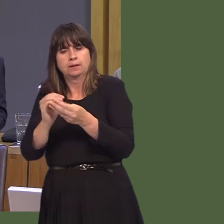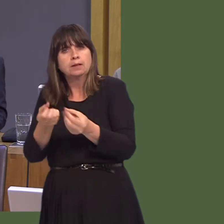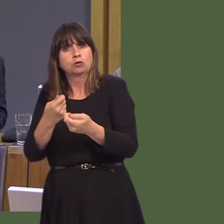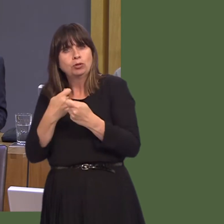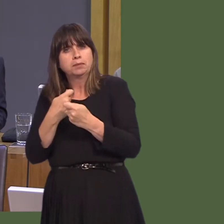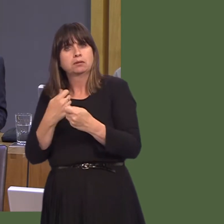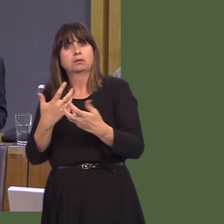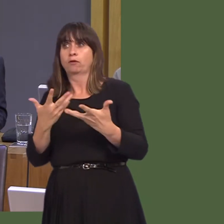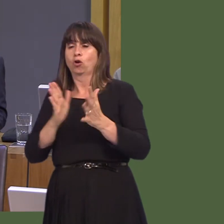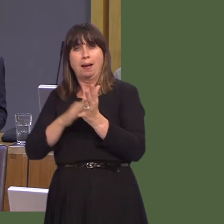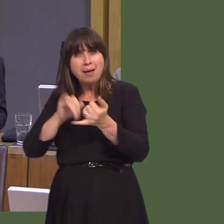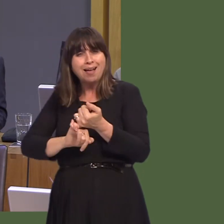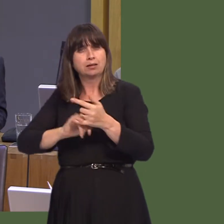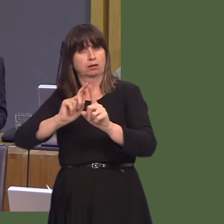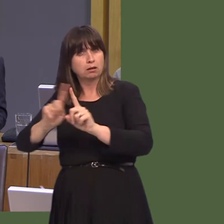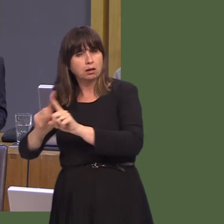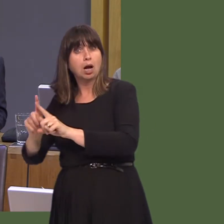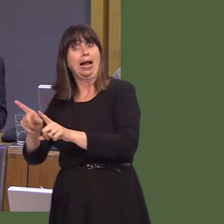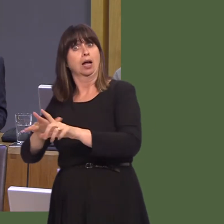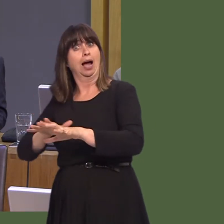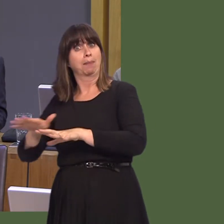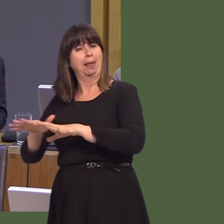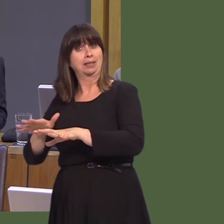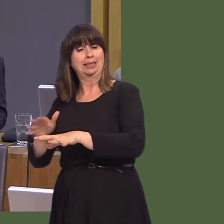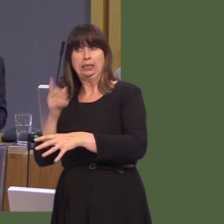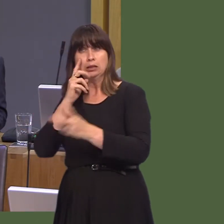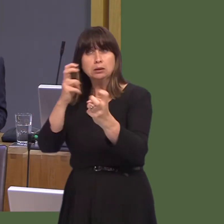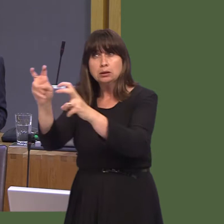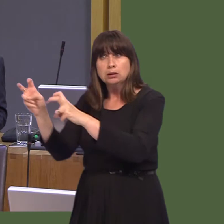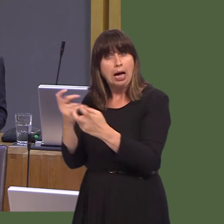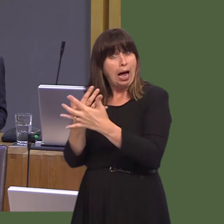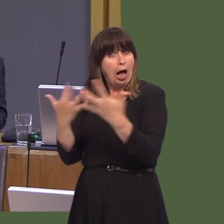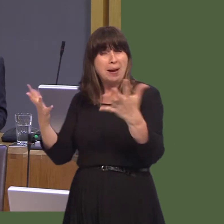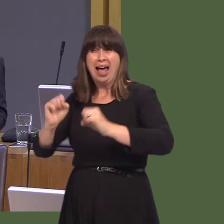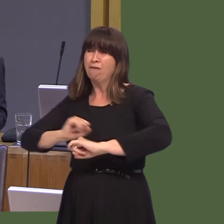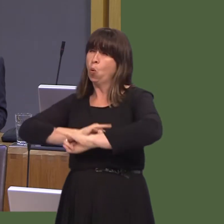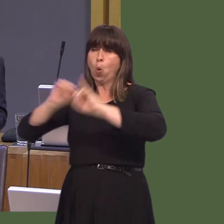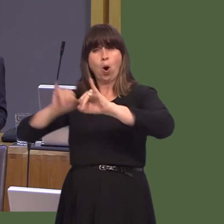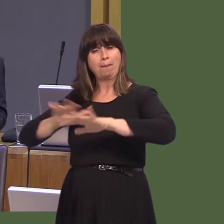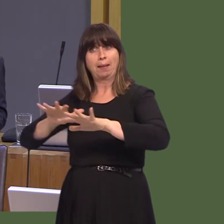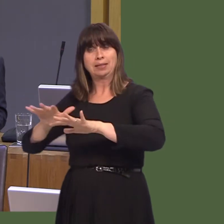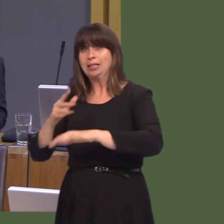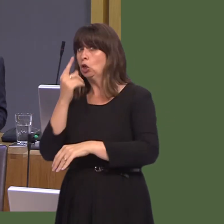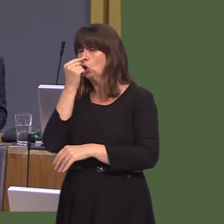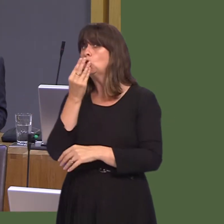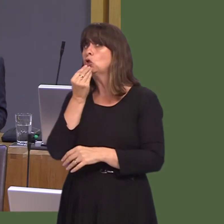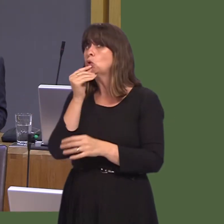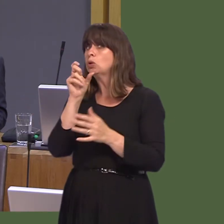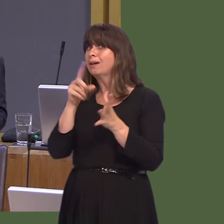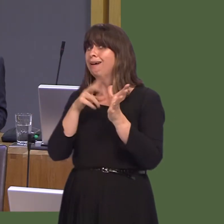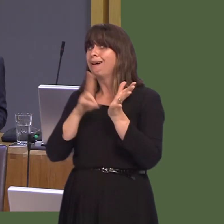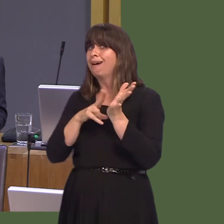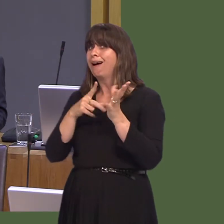children in Wales have severe epilepsy but could also benefit from the availability of